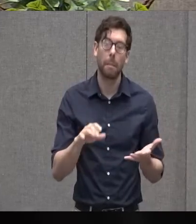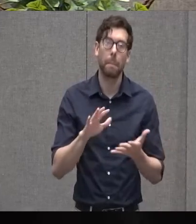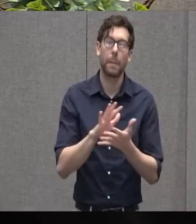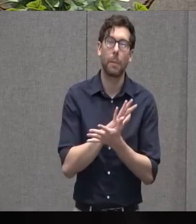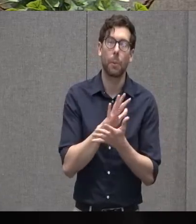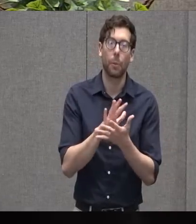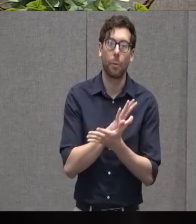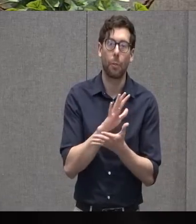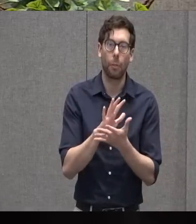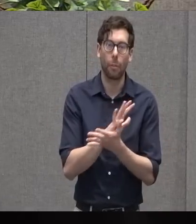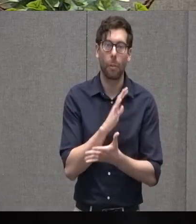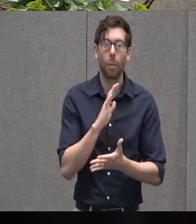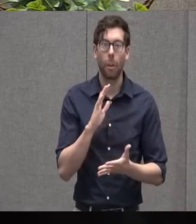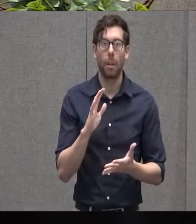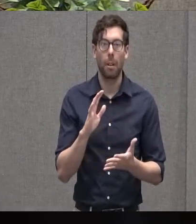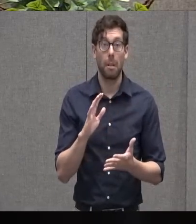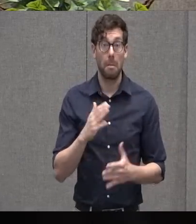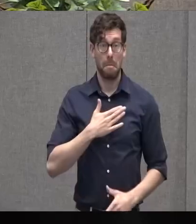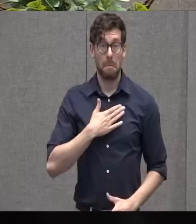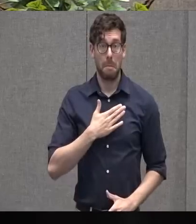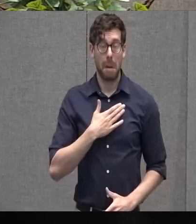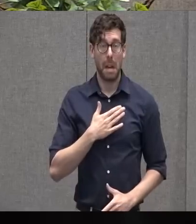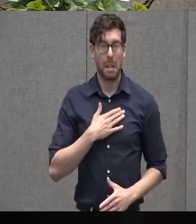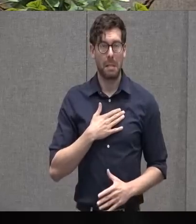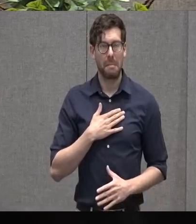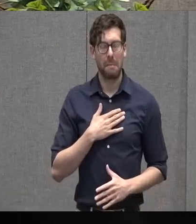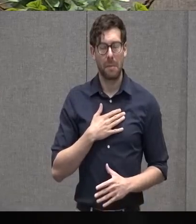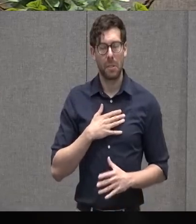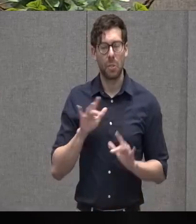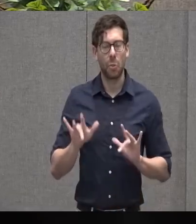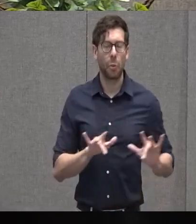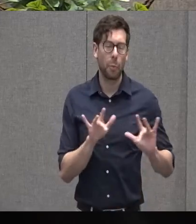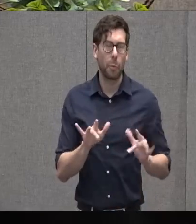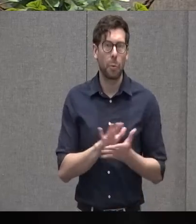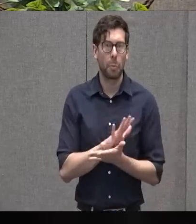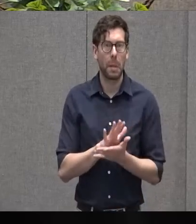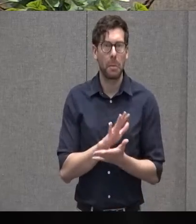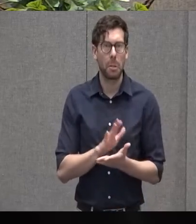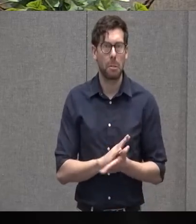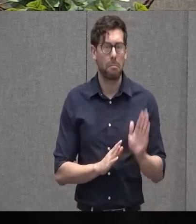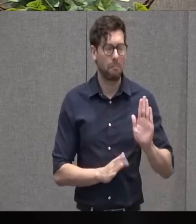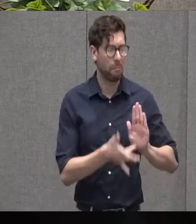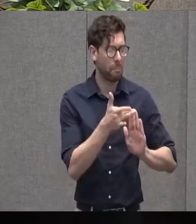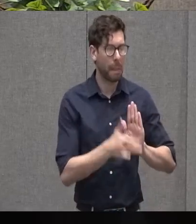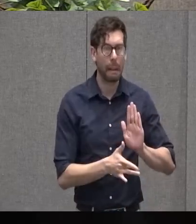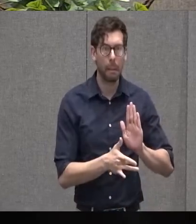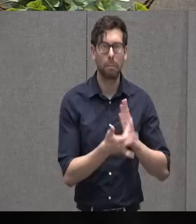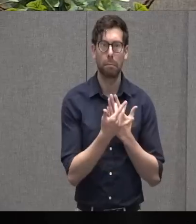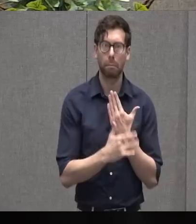I just have some blank computer paper. I like to use sticky notes.